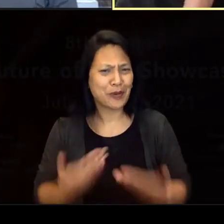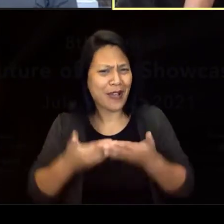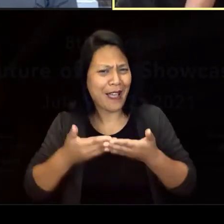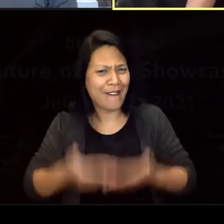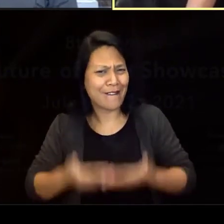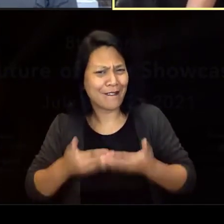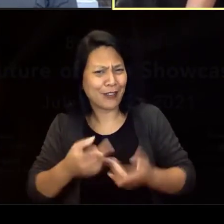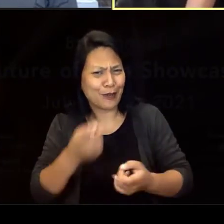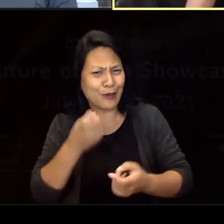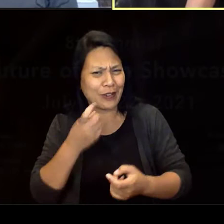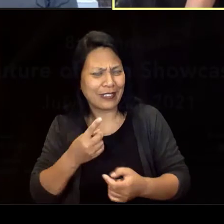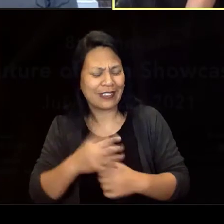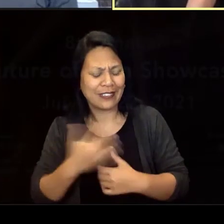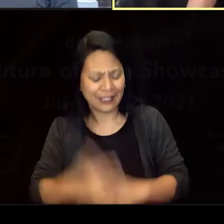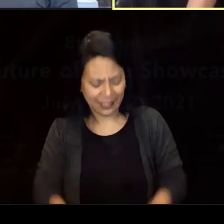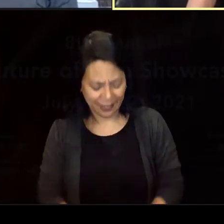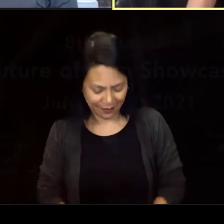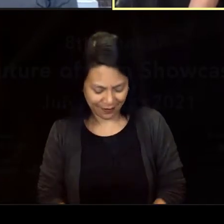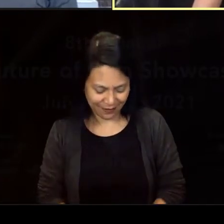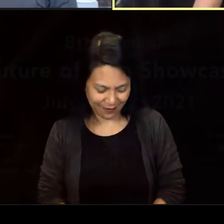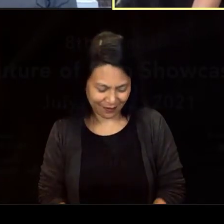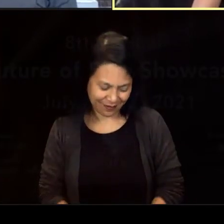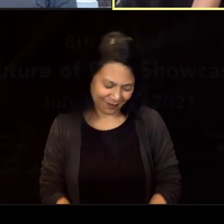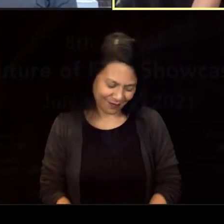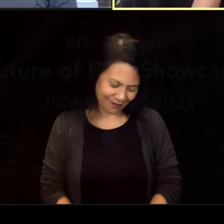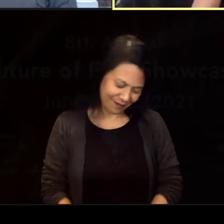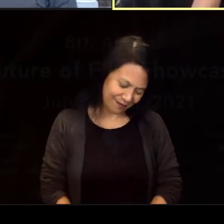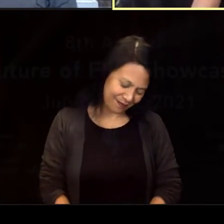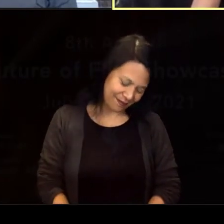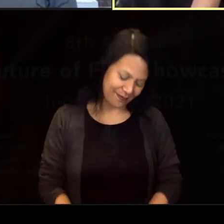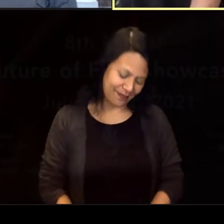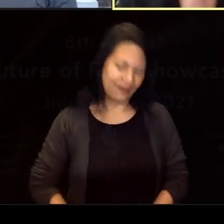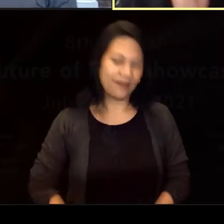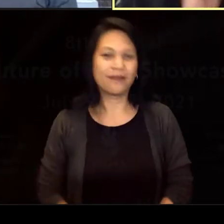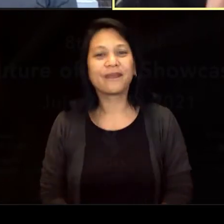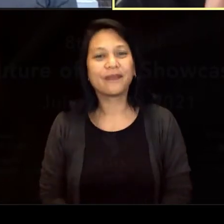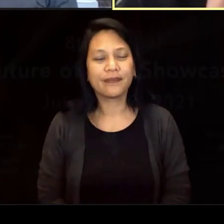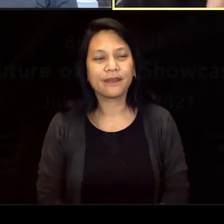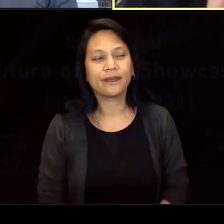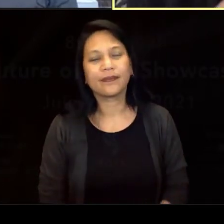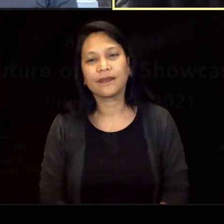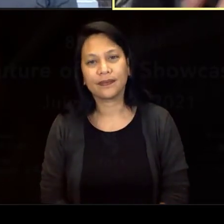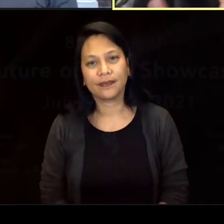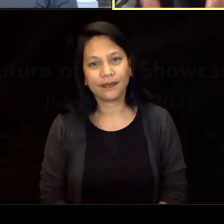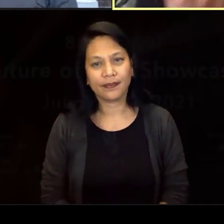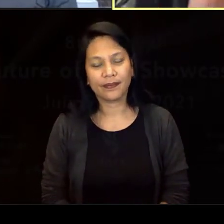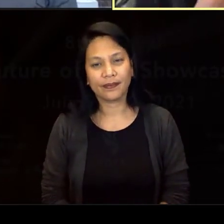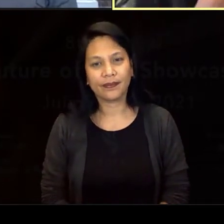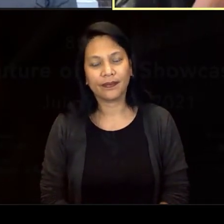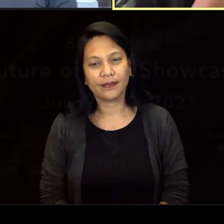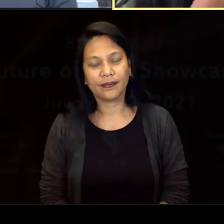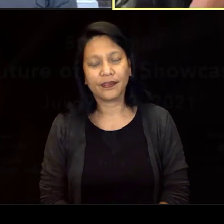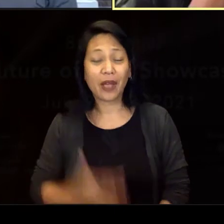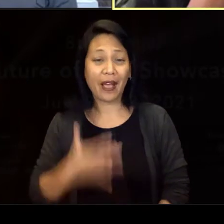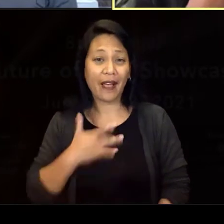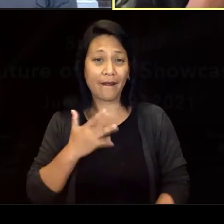You know, so I feel like I can speak on film school.